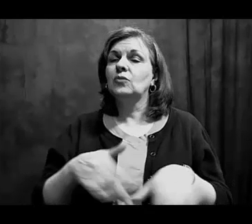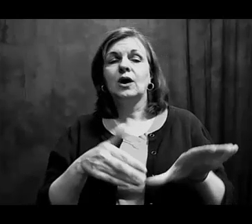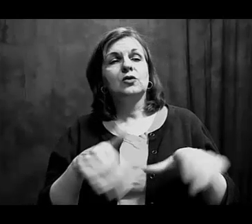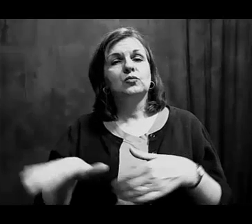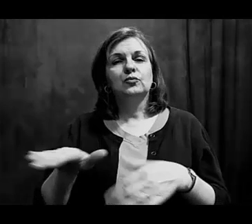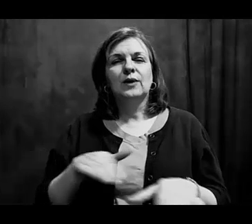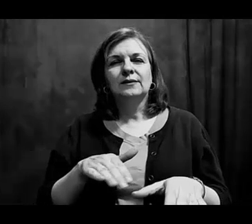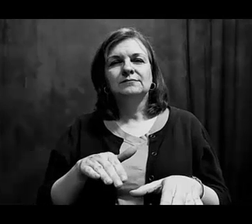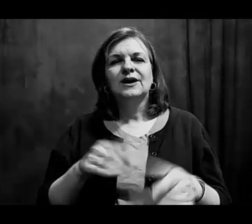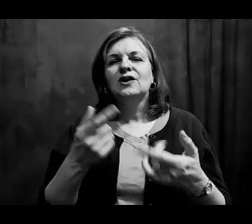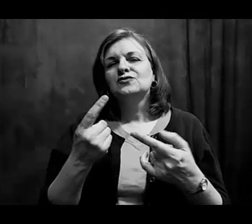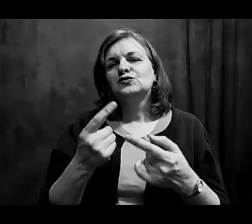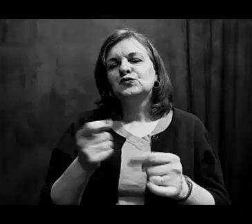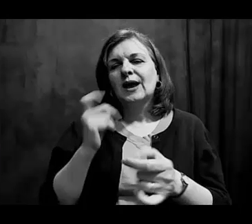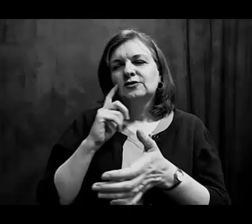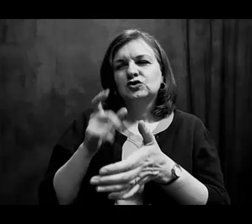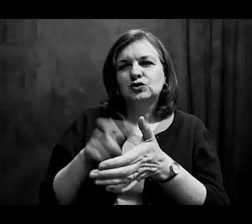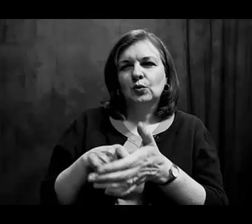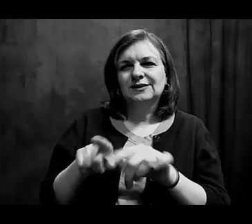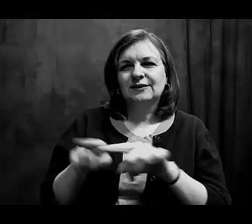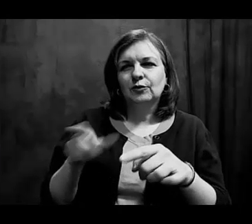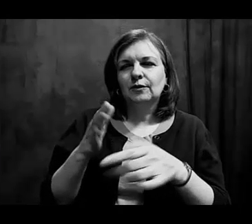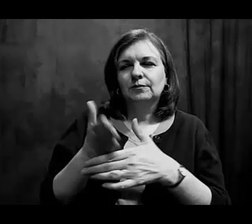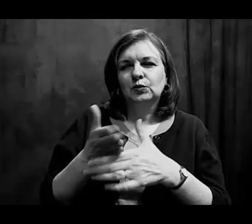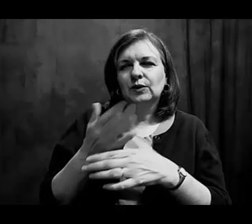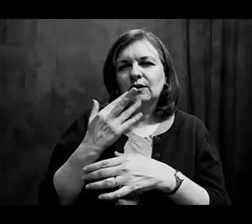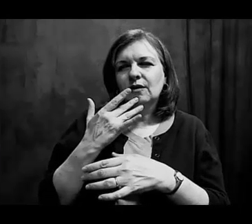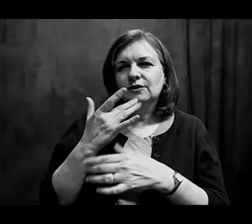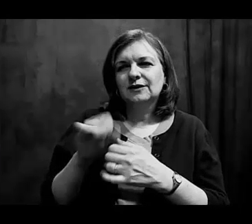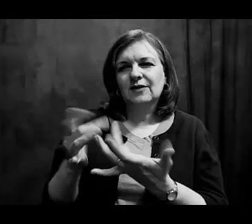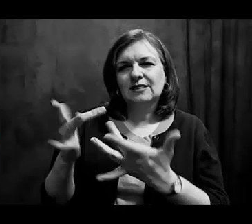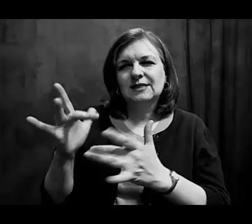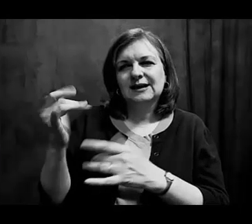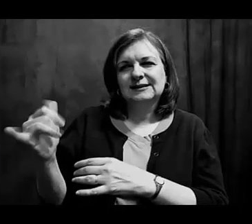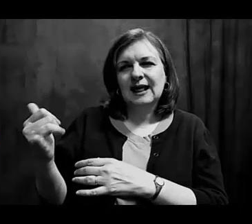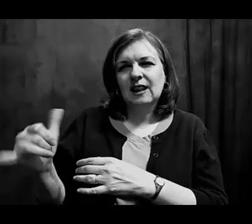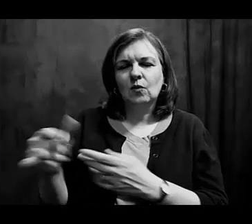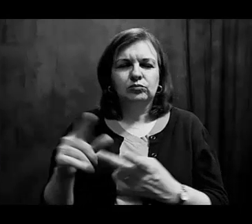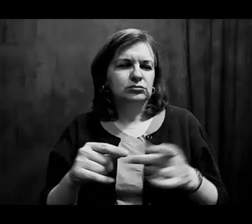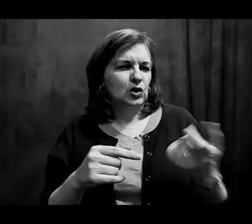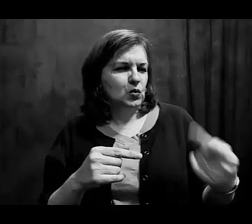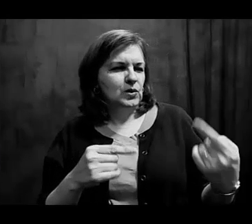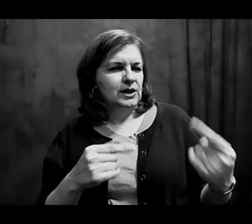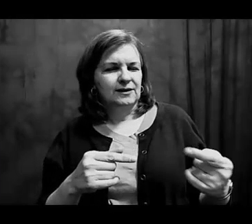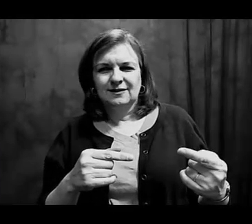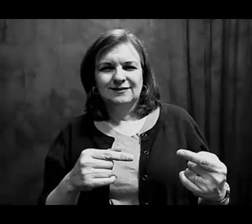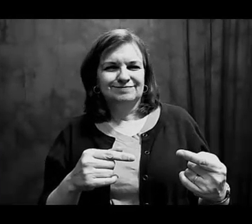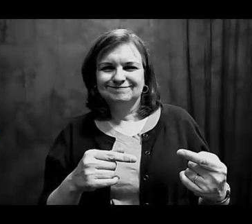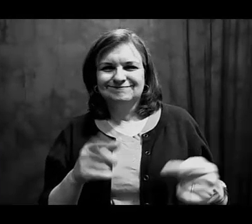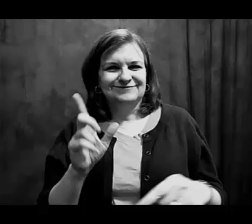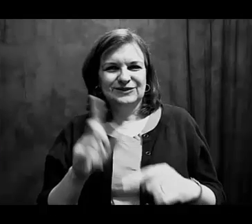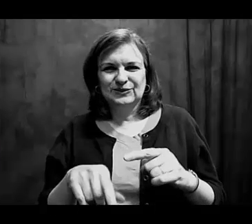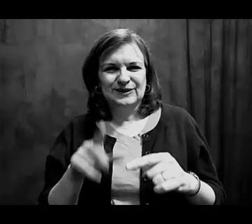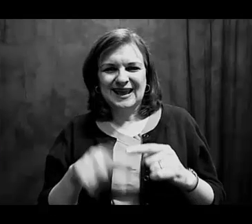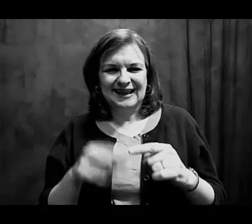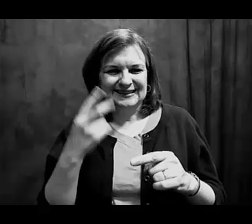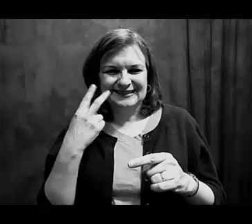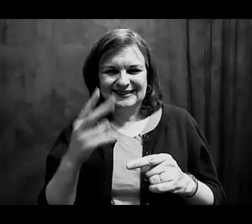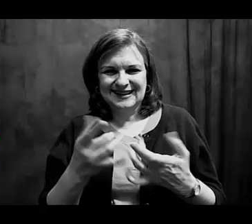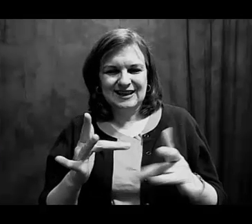see if you can distinguish colors like light yellows and greens and so on -- you can't tell color as well at night and the reason is you